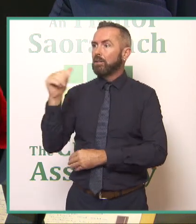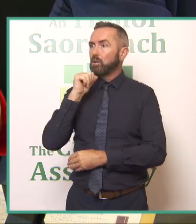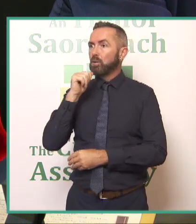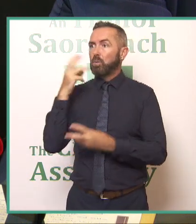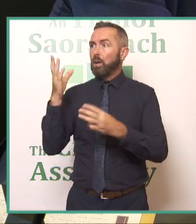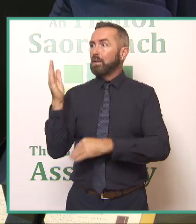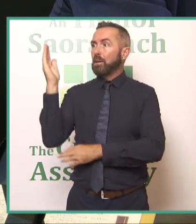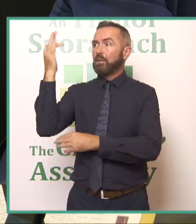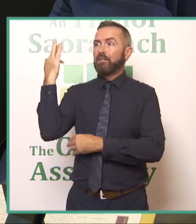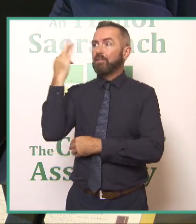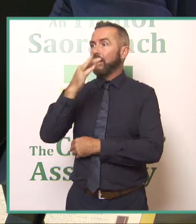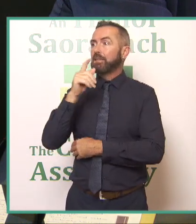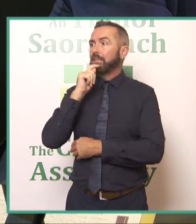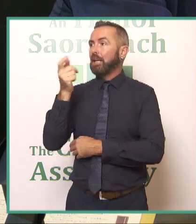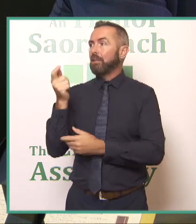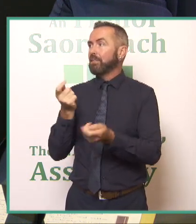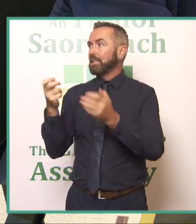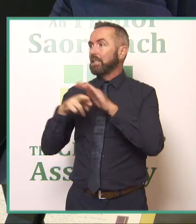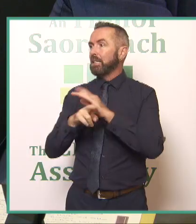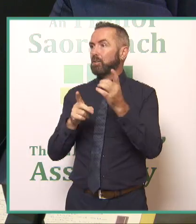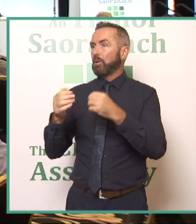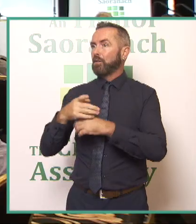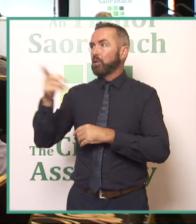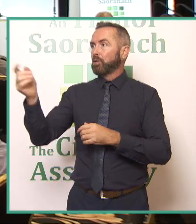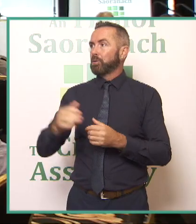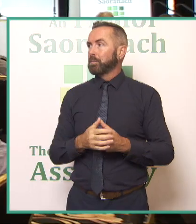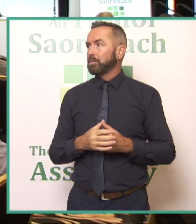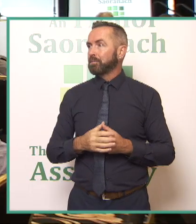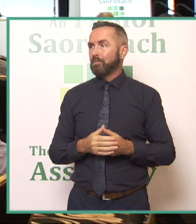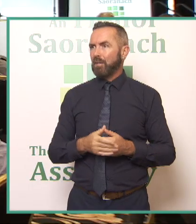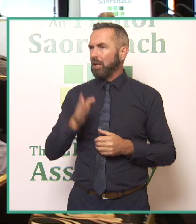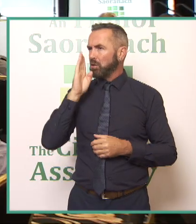your hands tell your facilitator put up your hand for you Amazon straight away table two